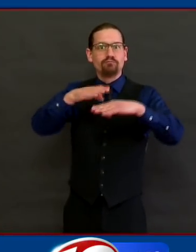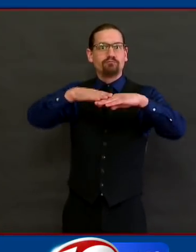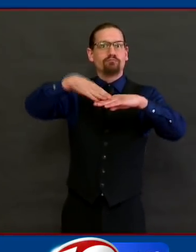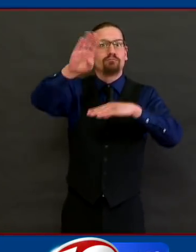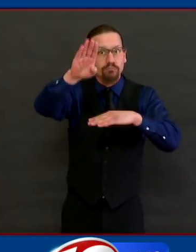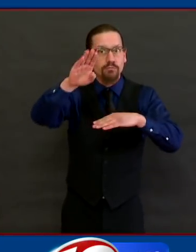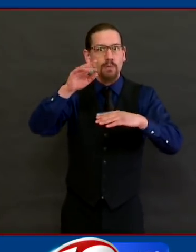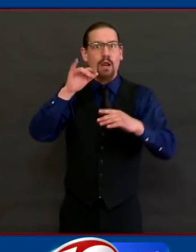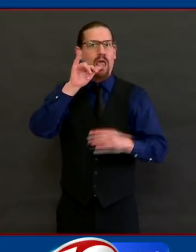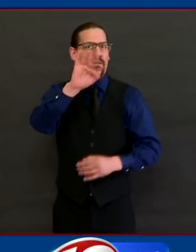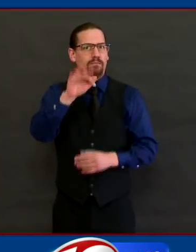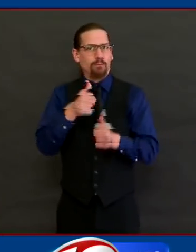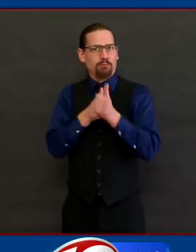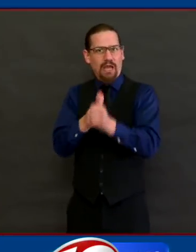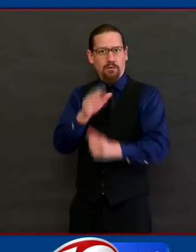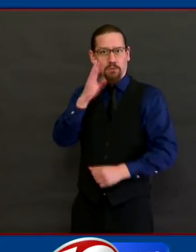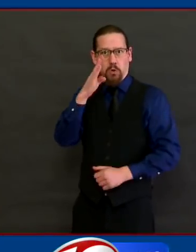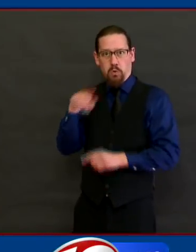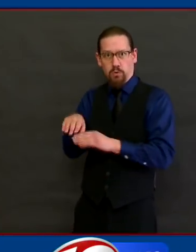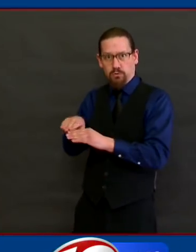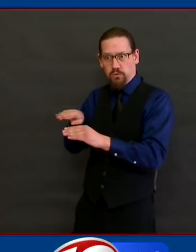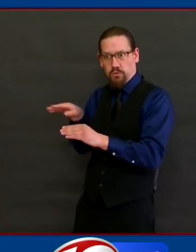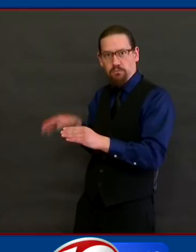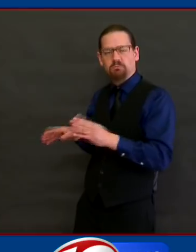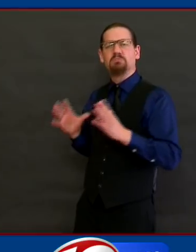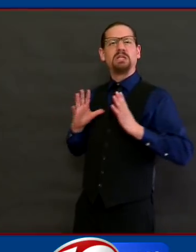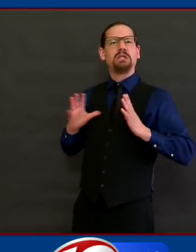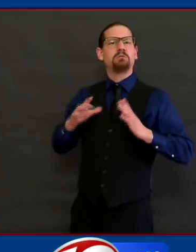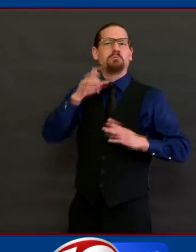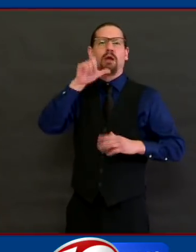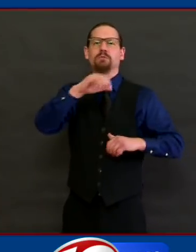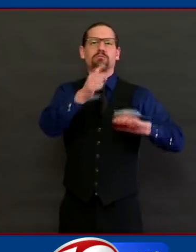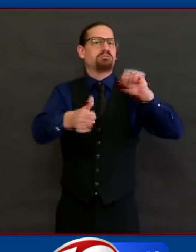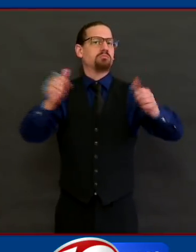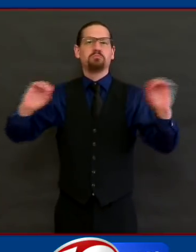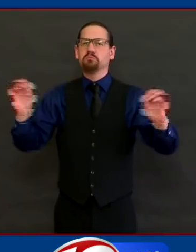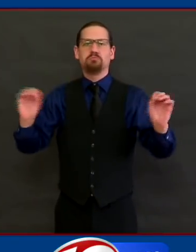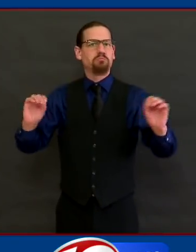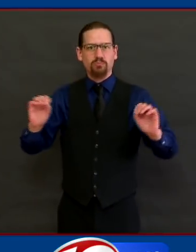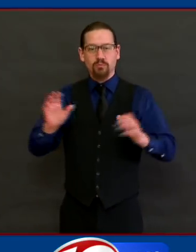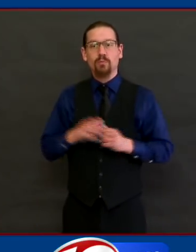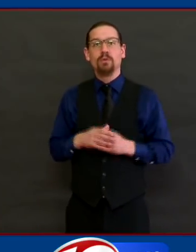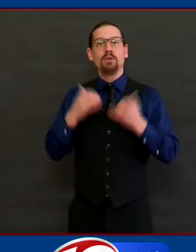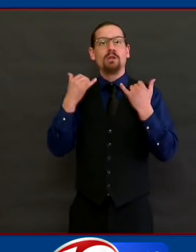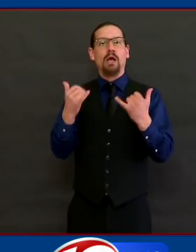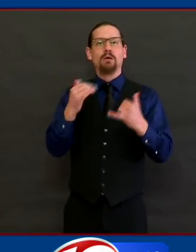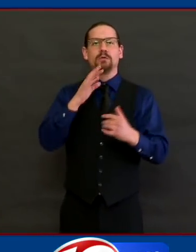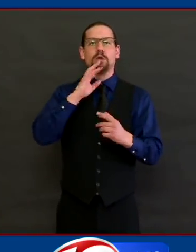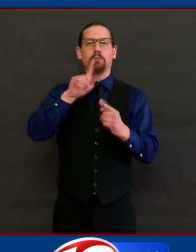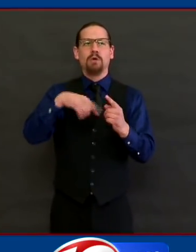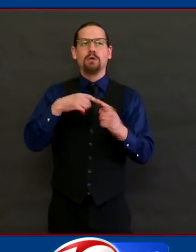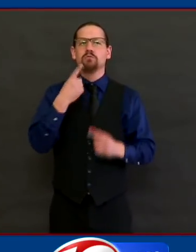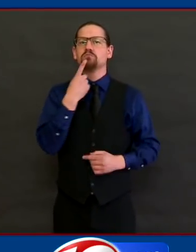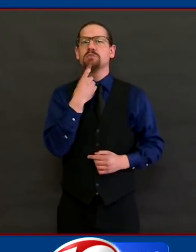LINE, ON YOUR SCREEN, YOU SHOULD BE SEEING A REDLINE. THAT REDLINE REPRESENTS WHAT WE